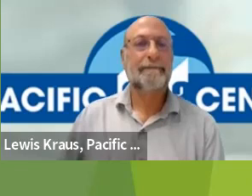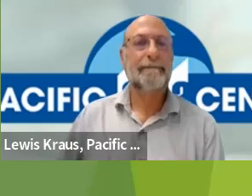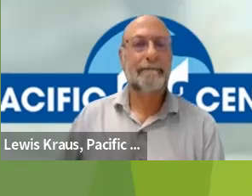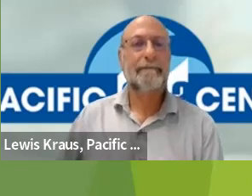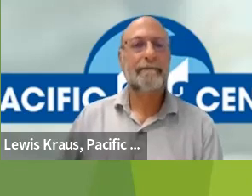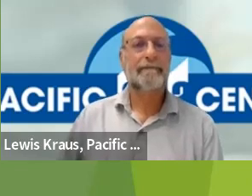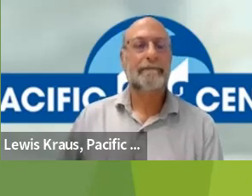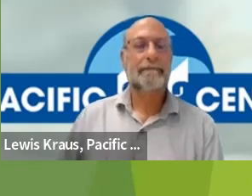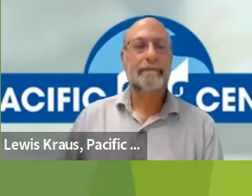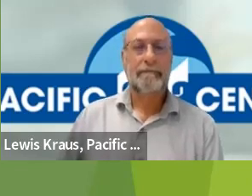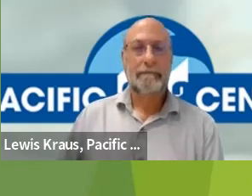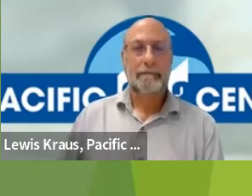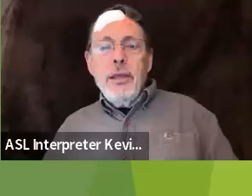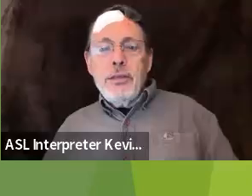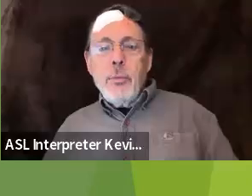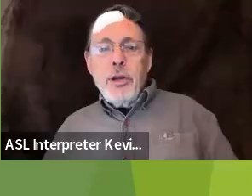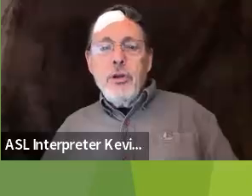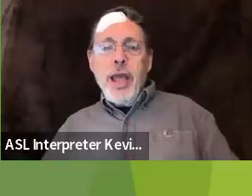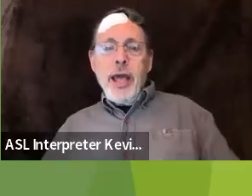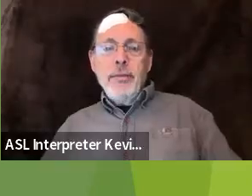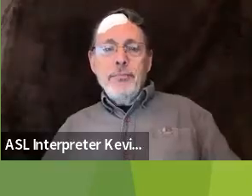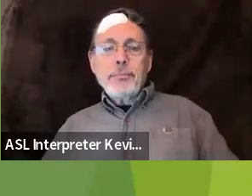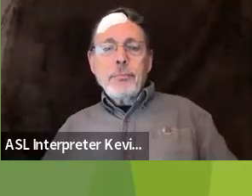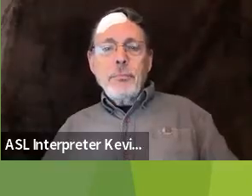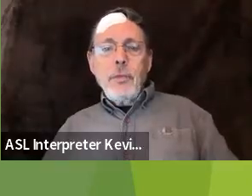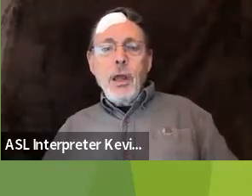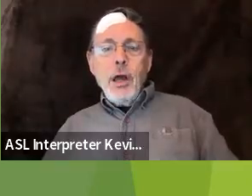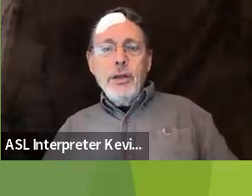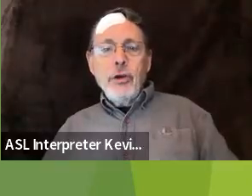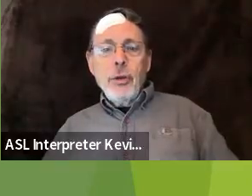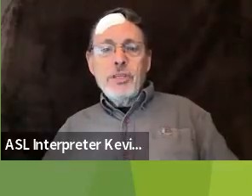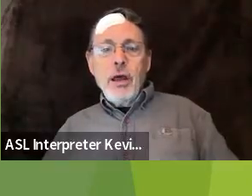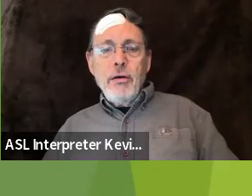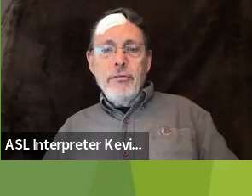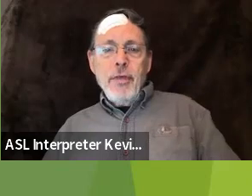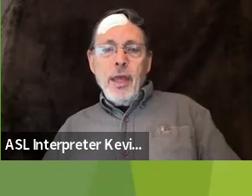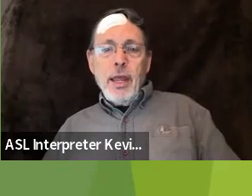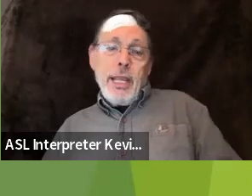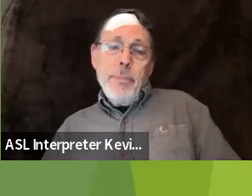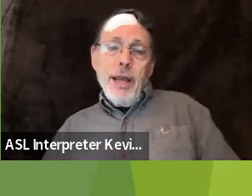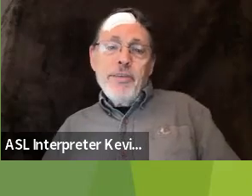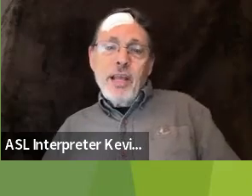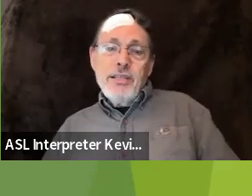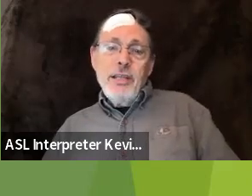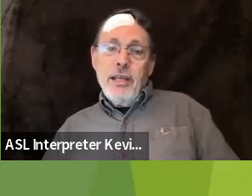And the other thing I wanted to add, in terms of I keep on emphasizing